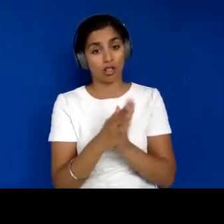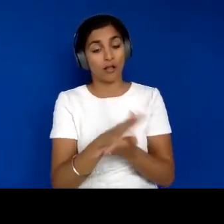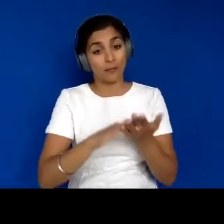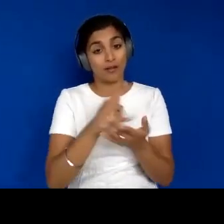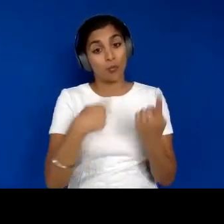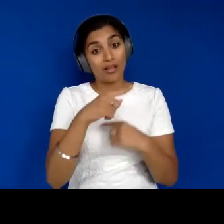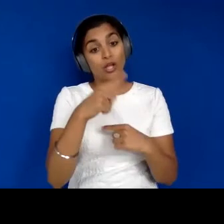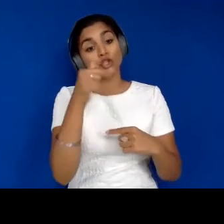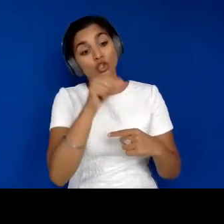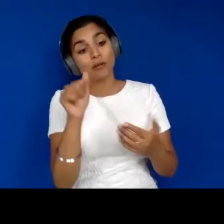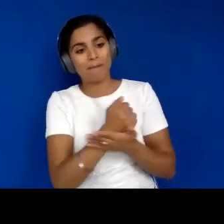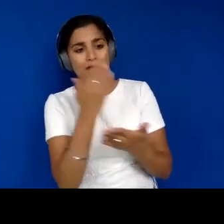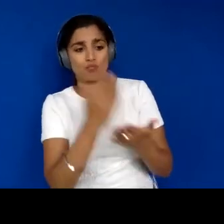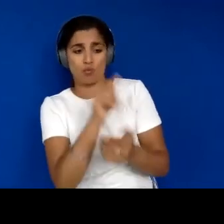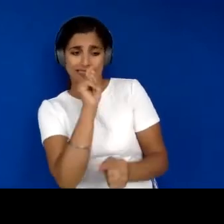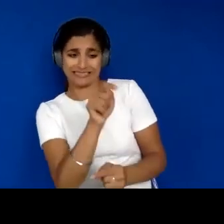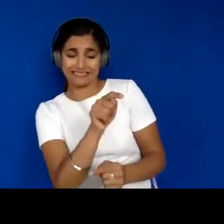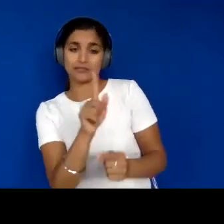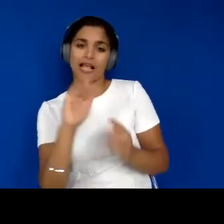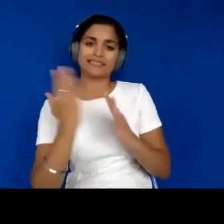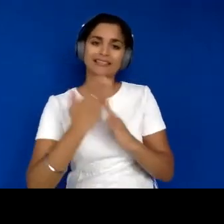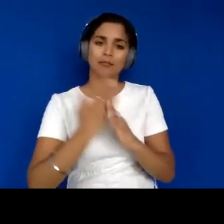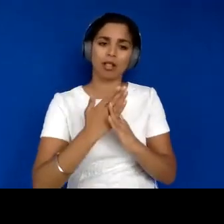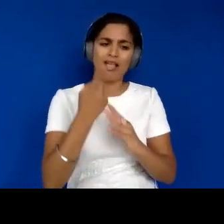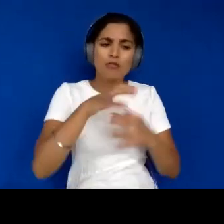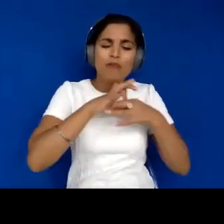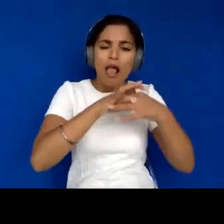should be accessible and where I wanted to all of us who could benefit from it